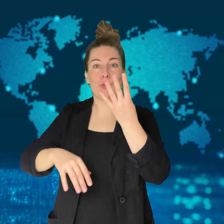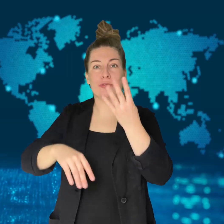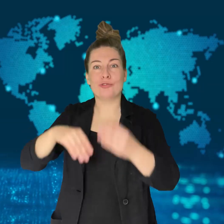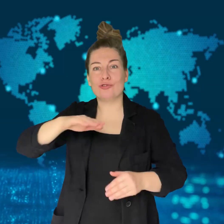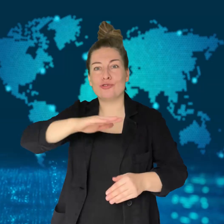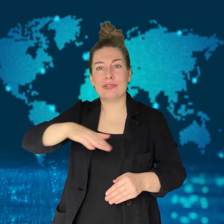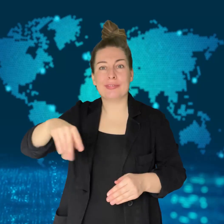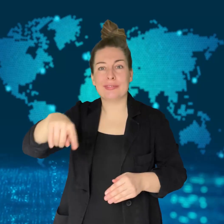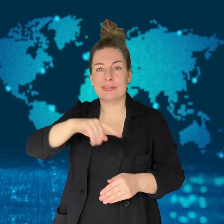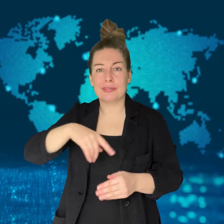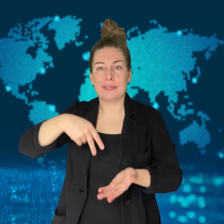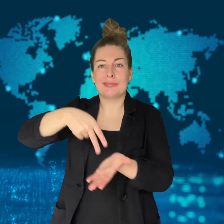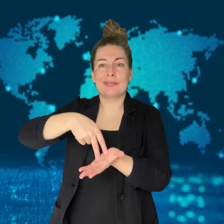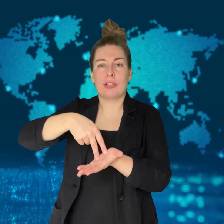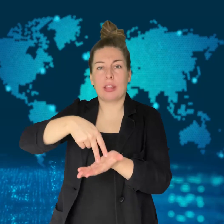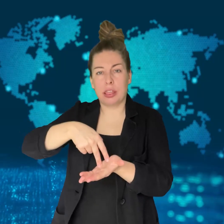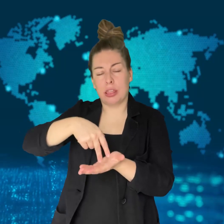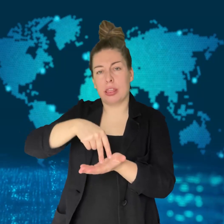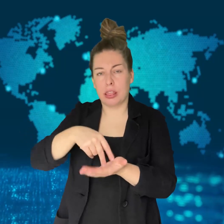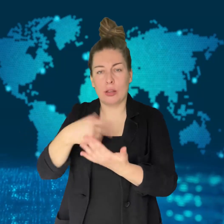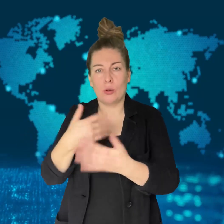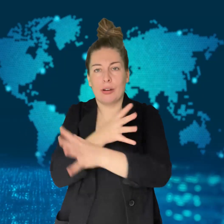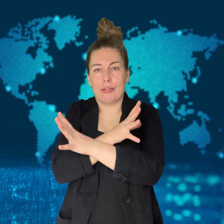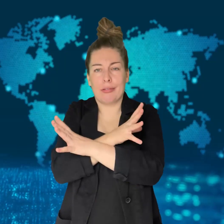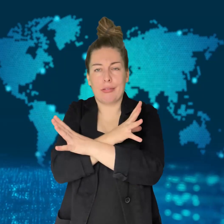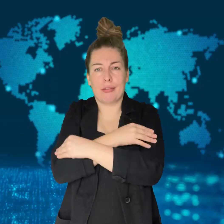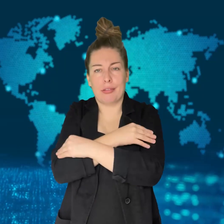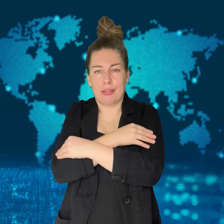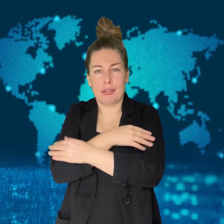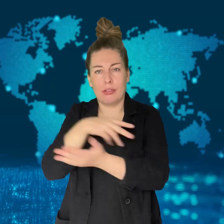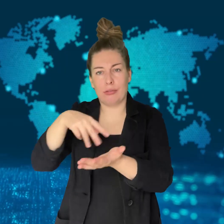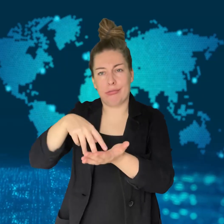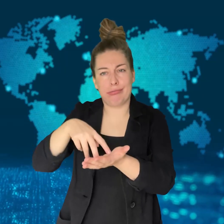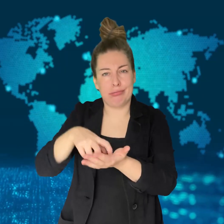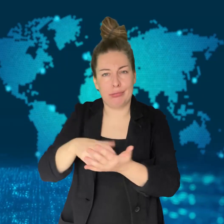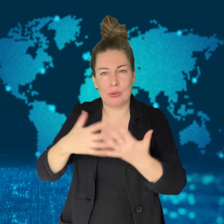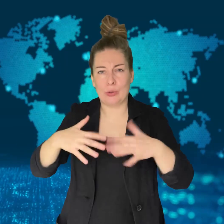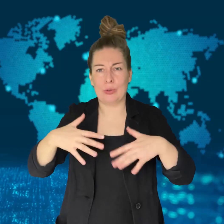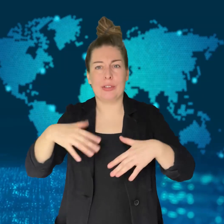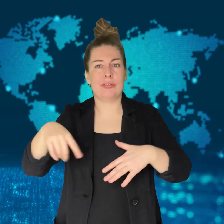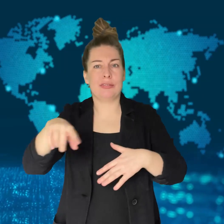before entering their plea.